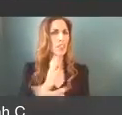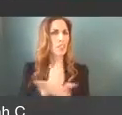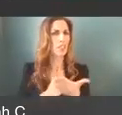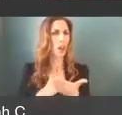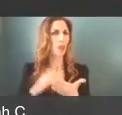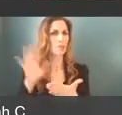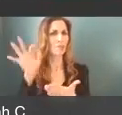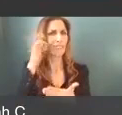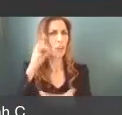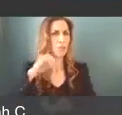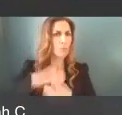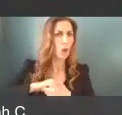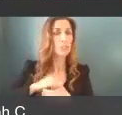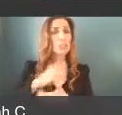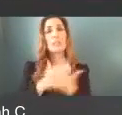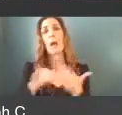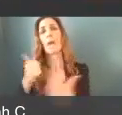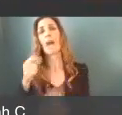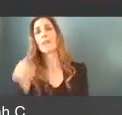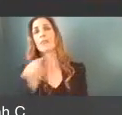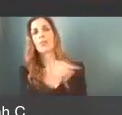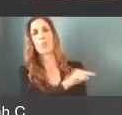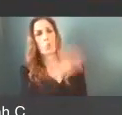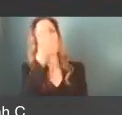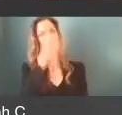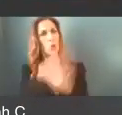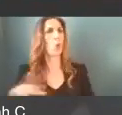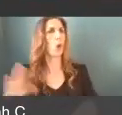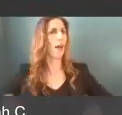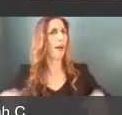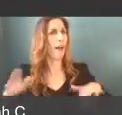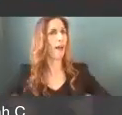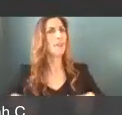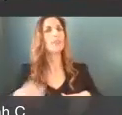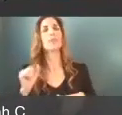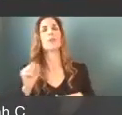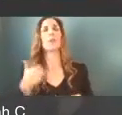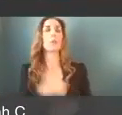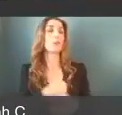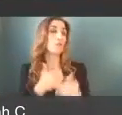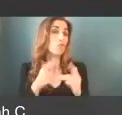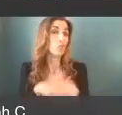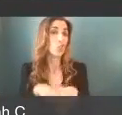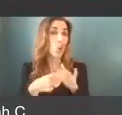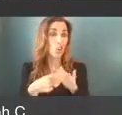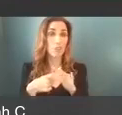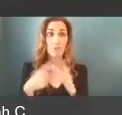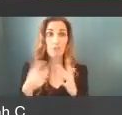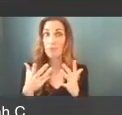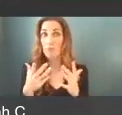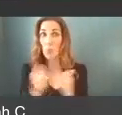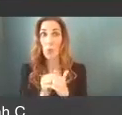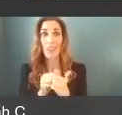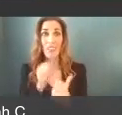other senior living communities that were not. So we started initially with senior housing that